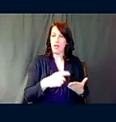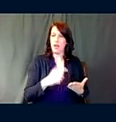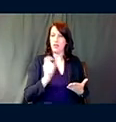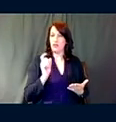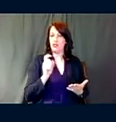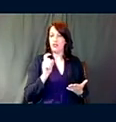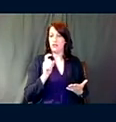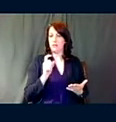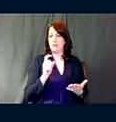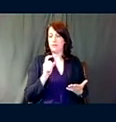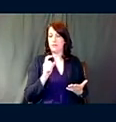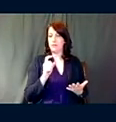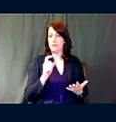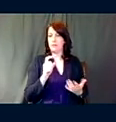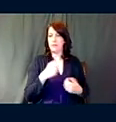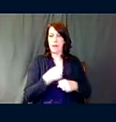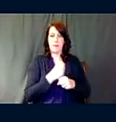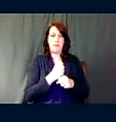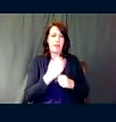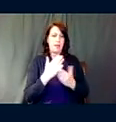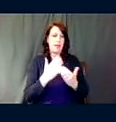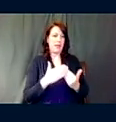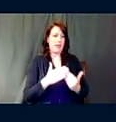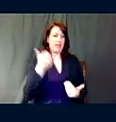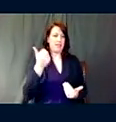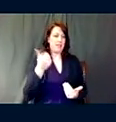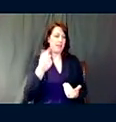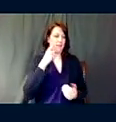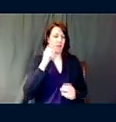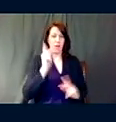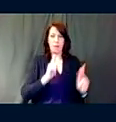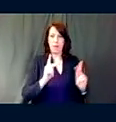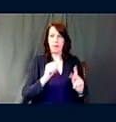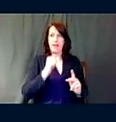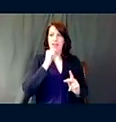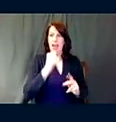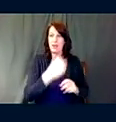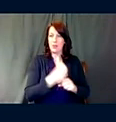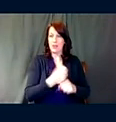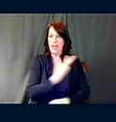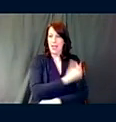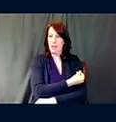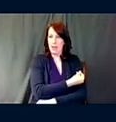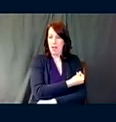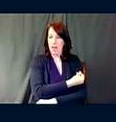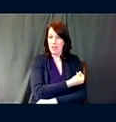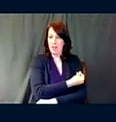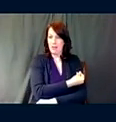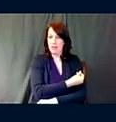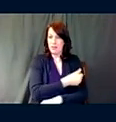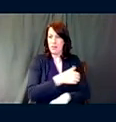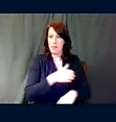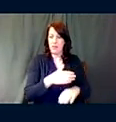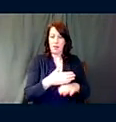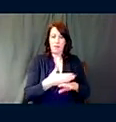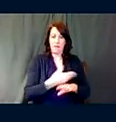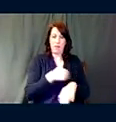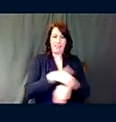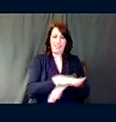THINK THERE'S A DISCUSSION THAT WE SHOULD MAKE IT VERY EASY FOR PEOPLE NOT TO GET IMMUNIZED BEFORE SENDING THEIR KIDS TO